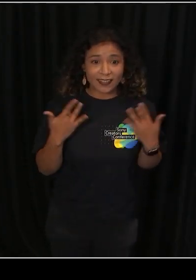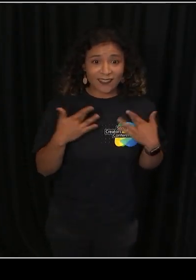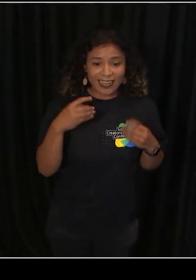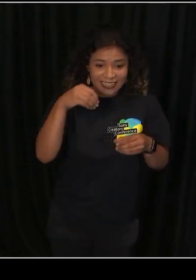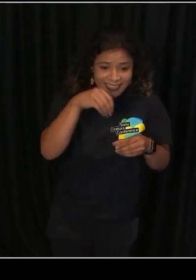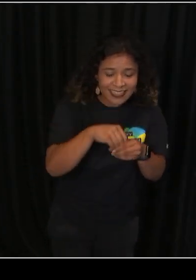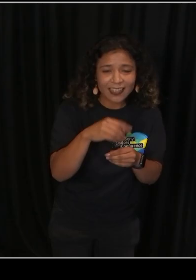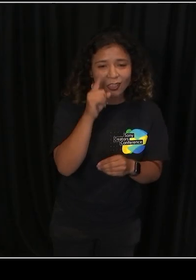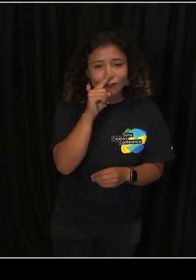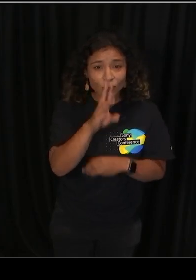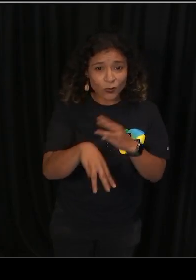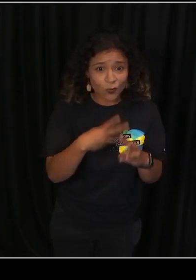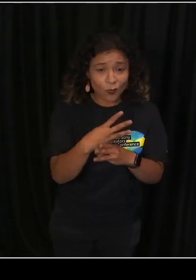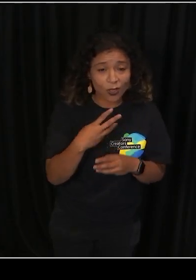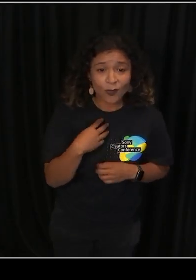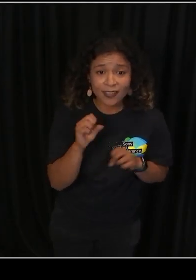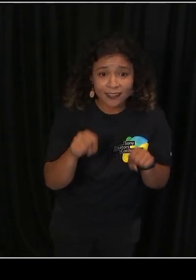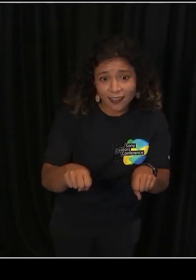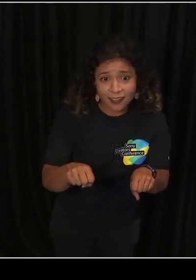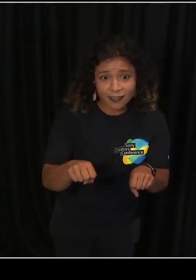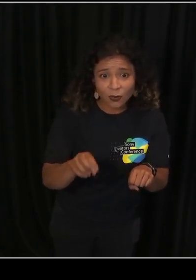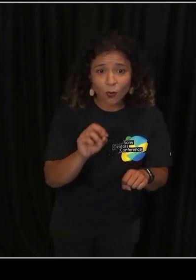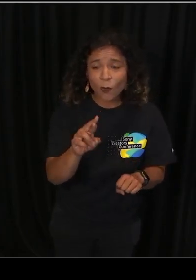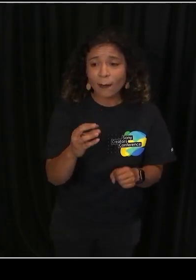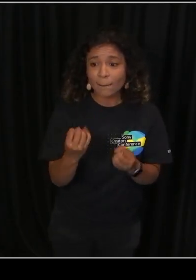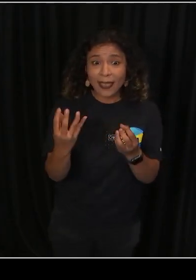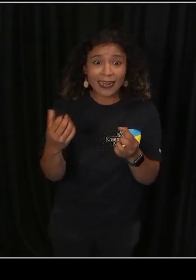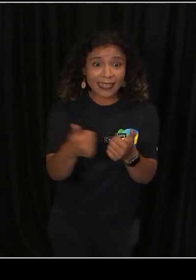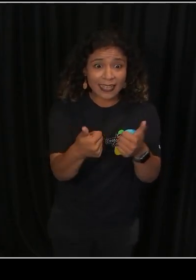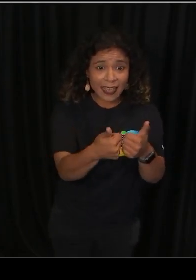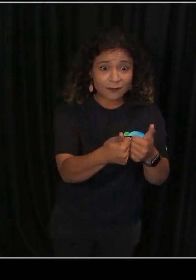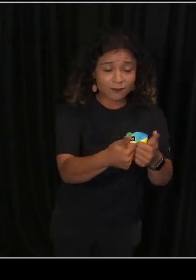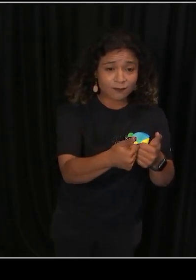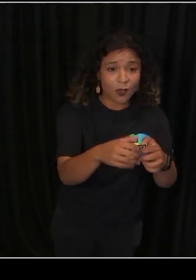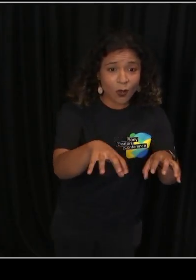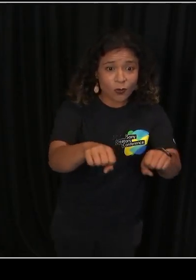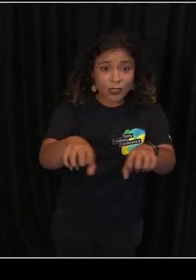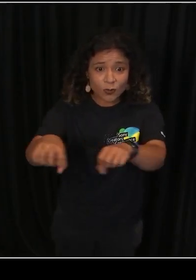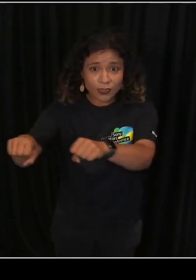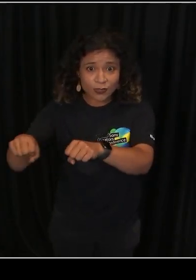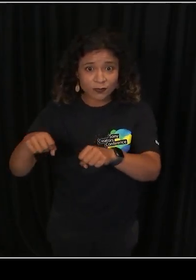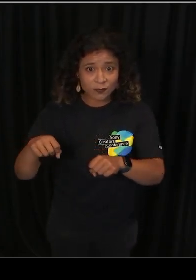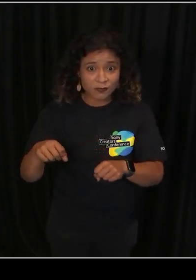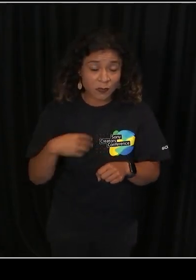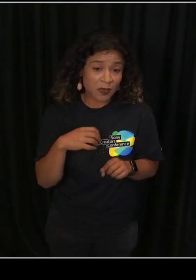or new mini games in the virtual world that keep the stickiness of the users.